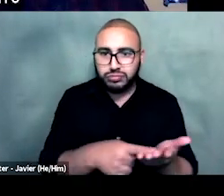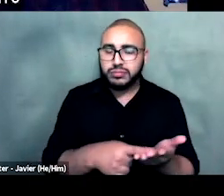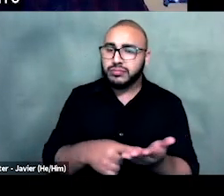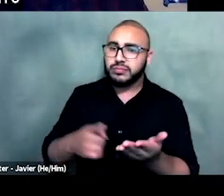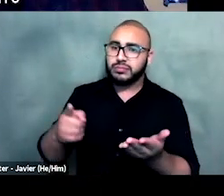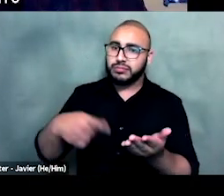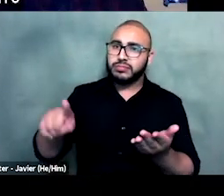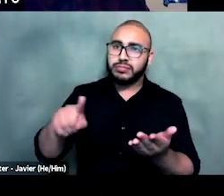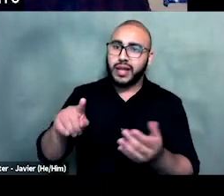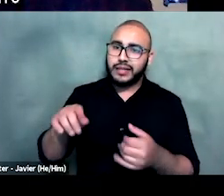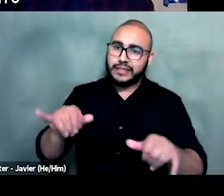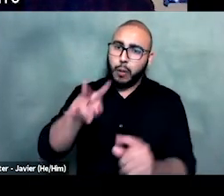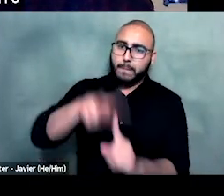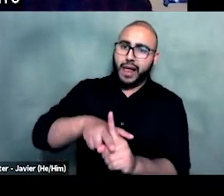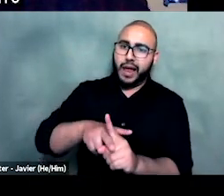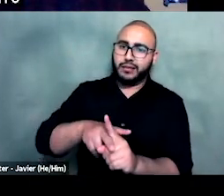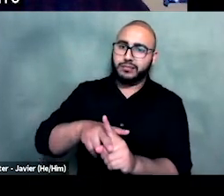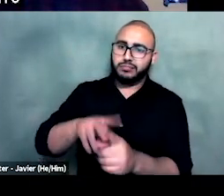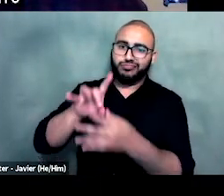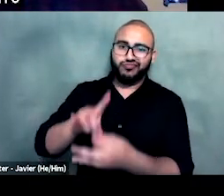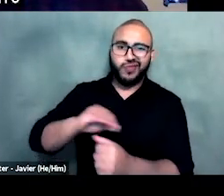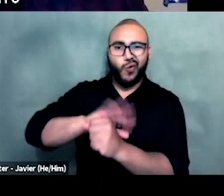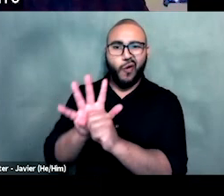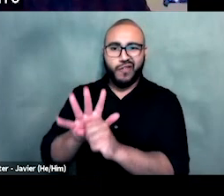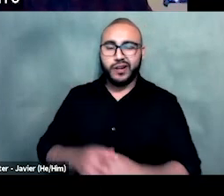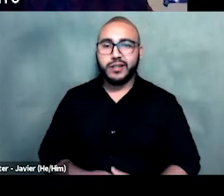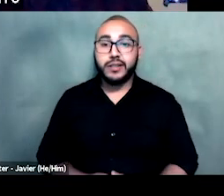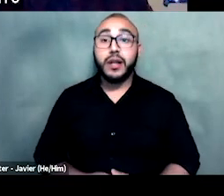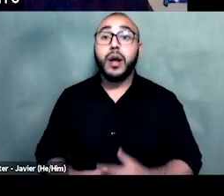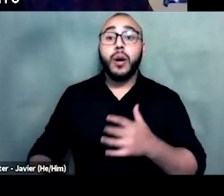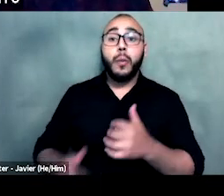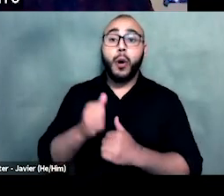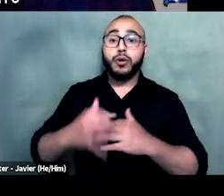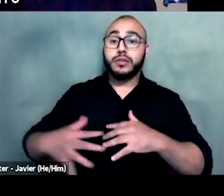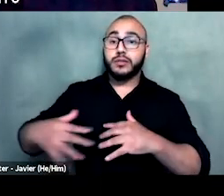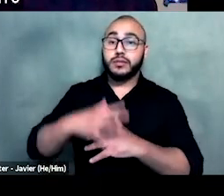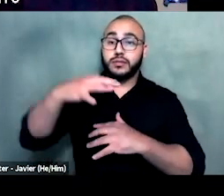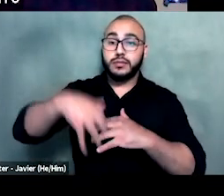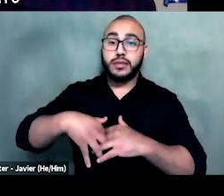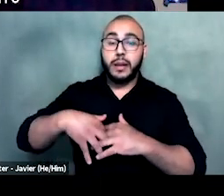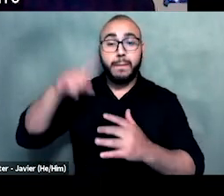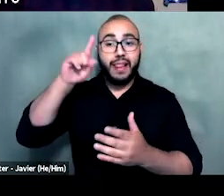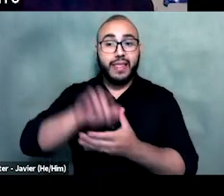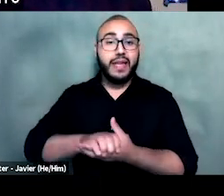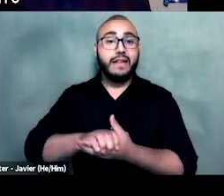Covid. Most Natvie Americans believe that in the universe, there exists a spiritual force